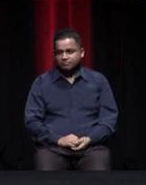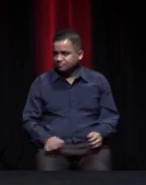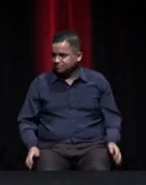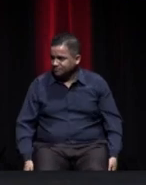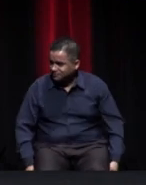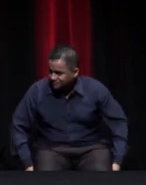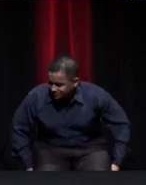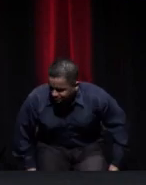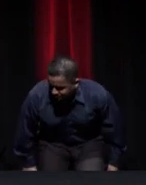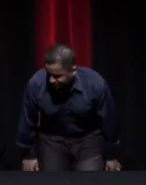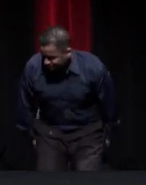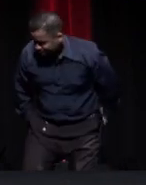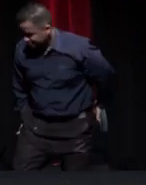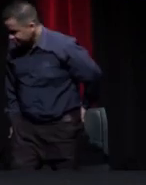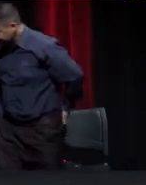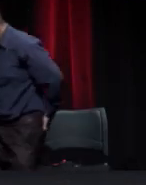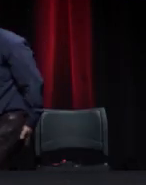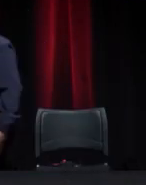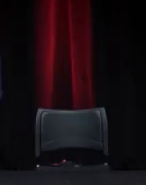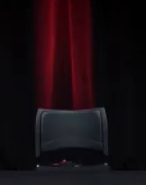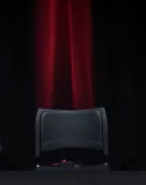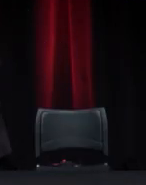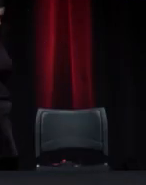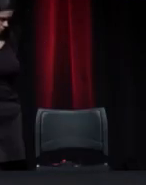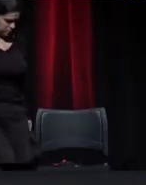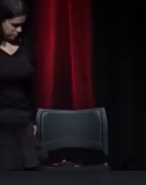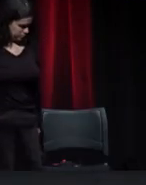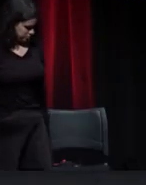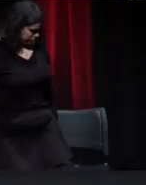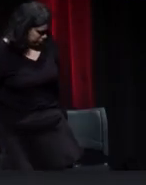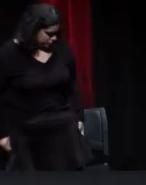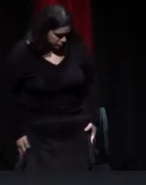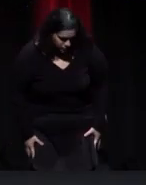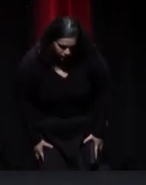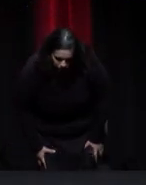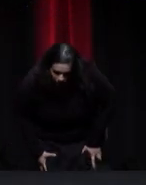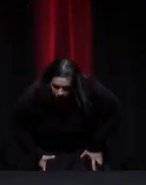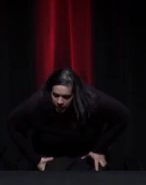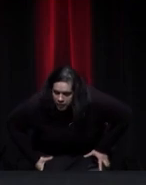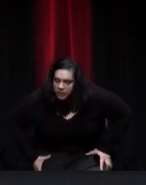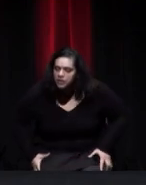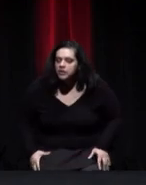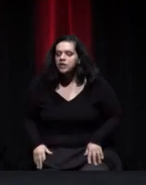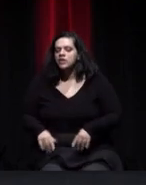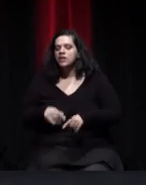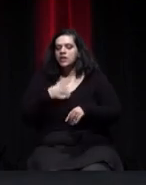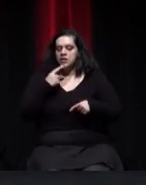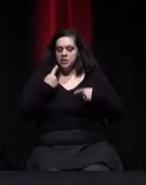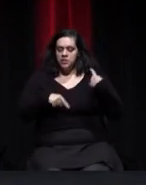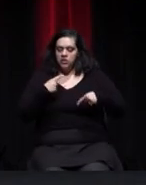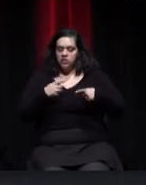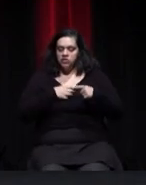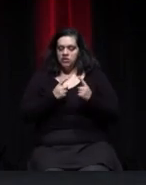a catalyst of antagonistic positions, is more sophisticated, I think, than our thinking